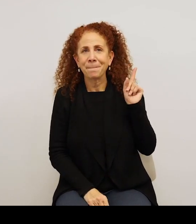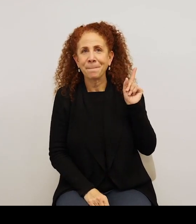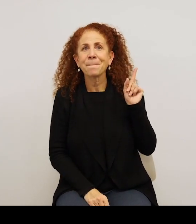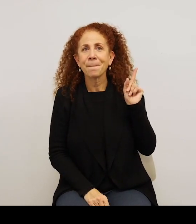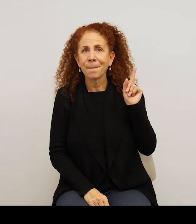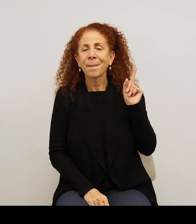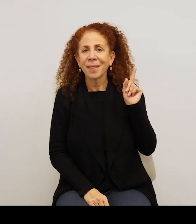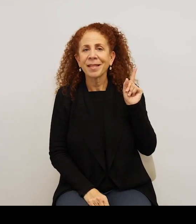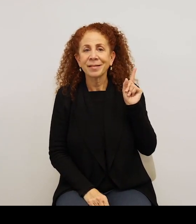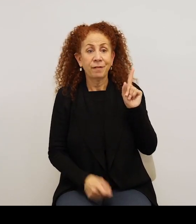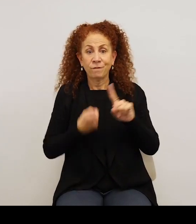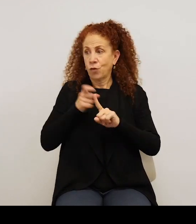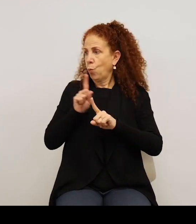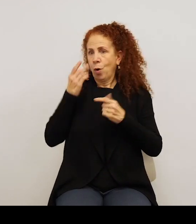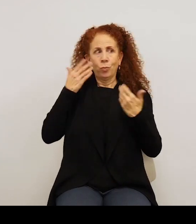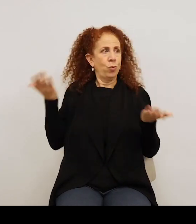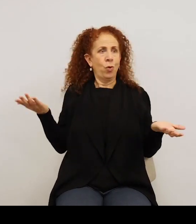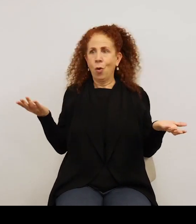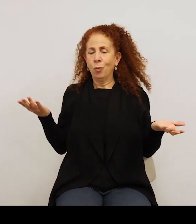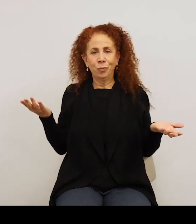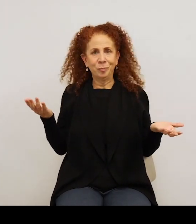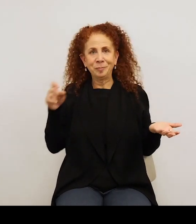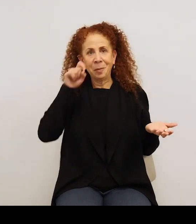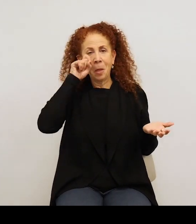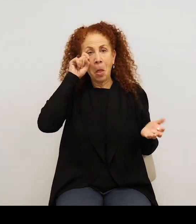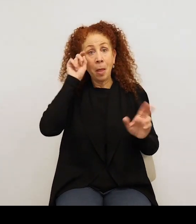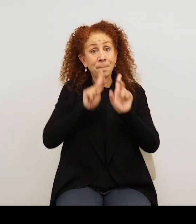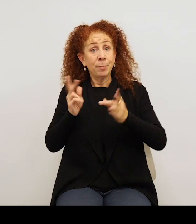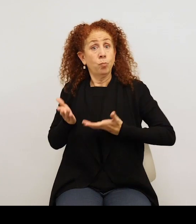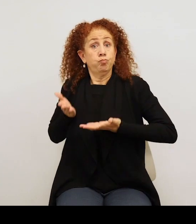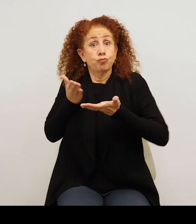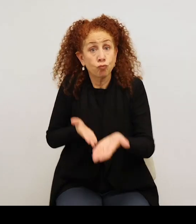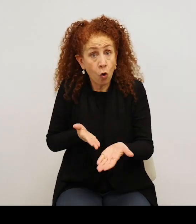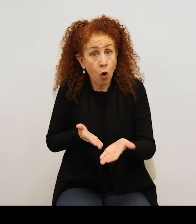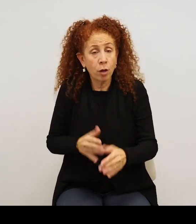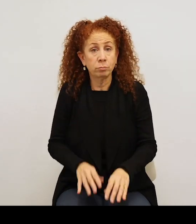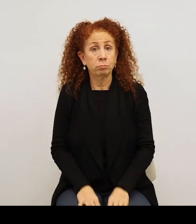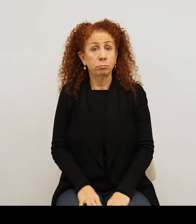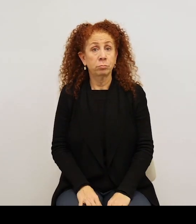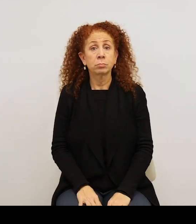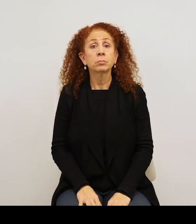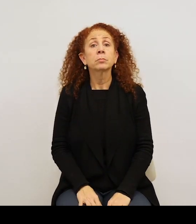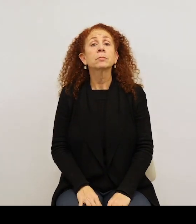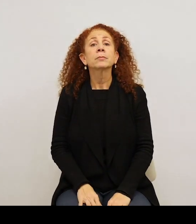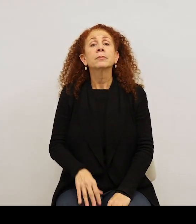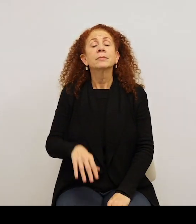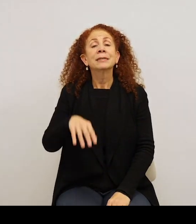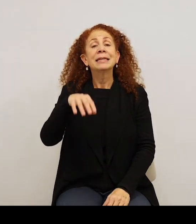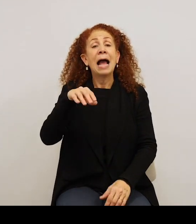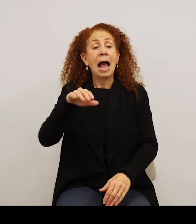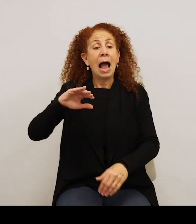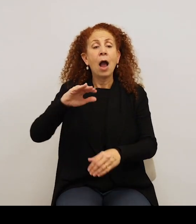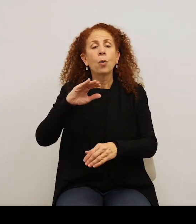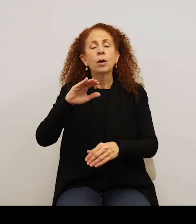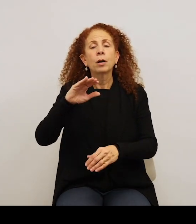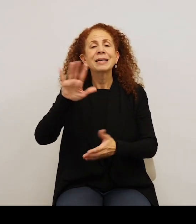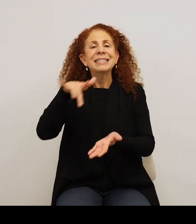They don't know where it's come from. They don't know if people have brought it and then put it into the Tiergarten, the main park in the center of the city.